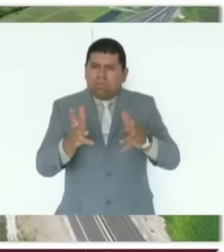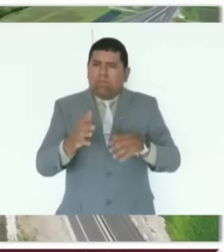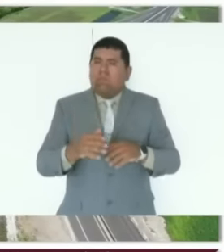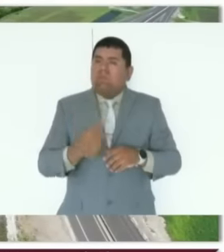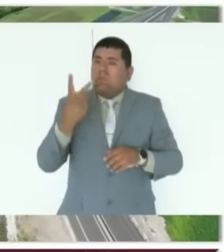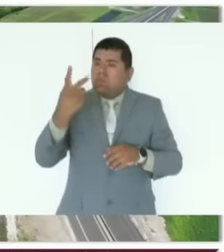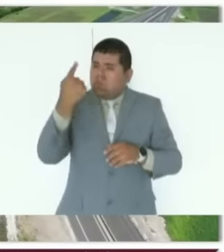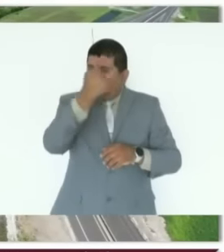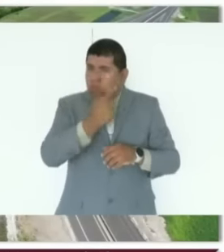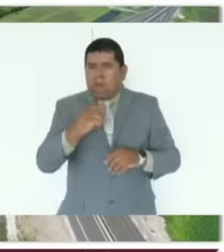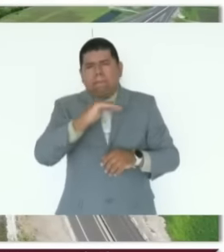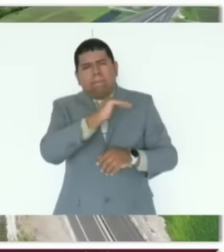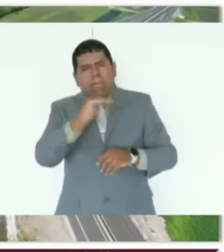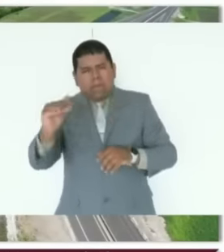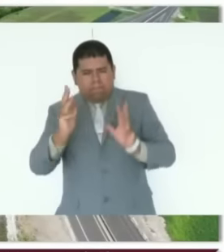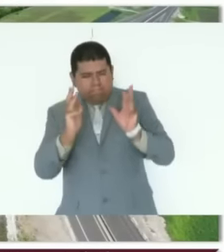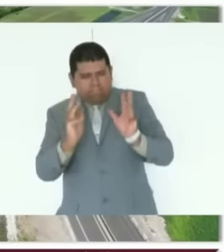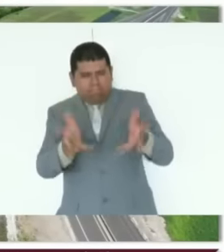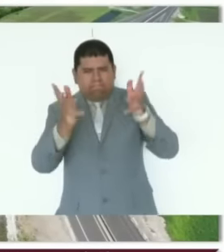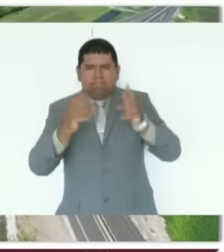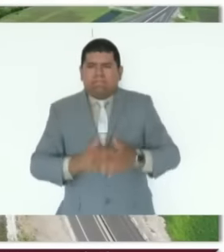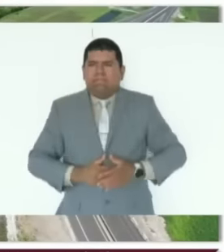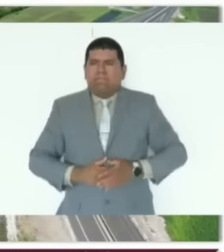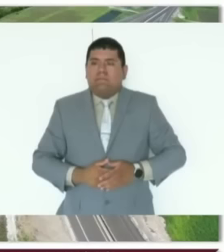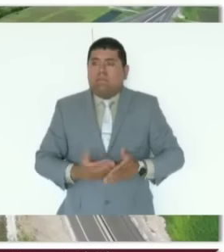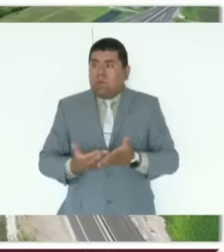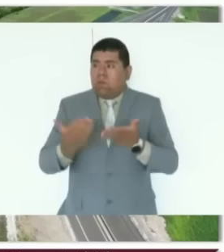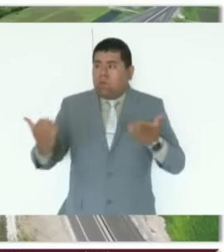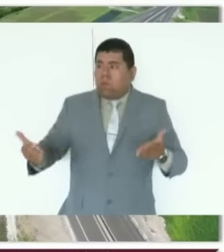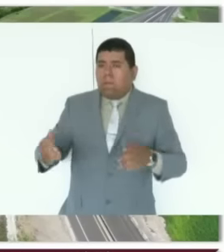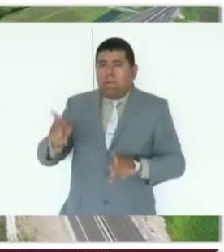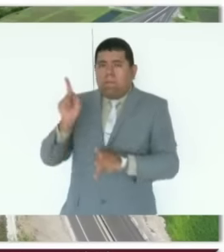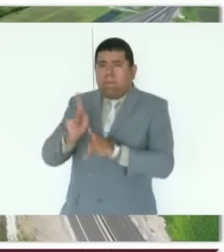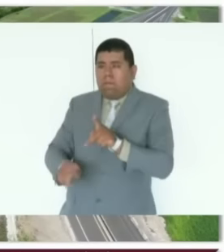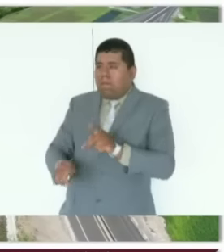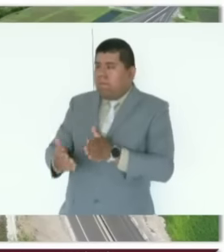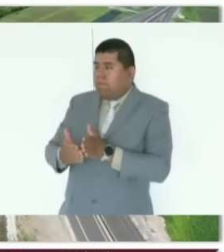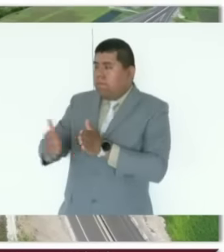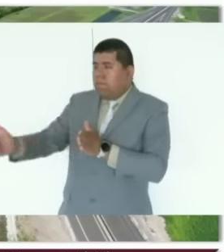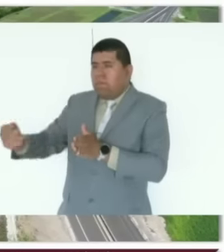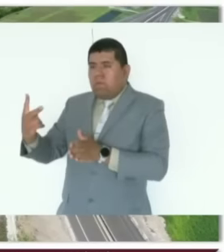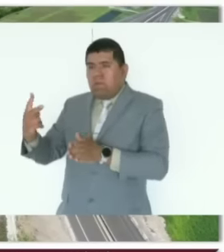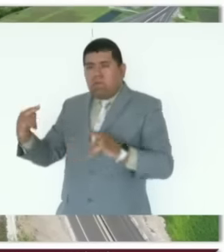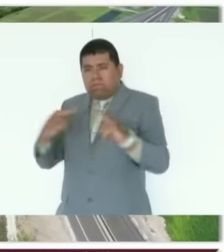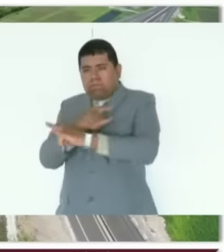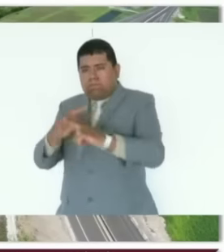and a half hours and now that the other two highways are in place, it will be much more agile to connect both